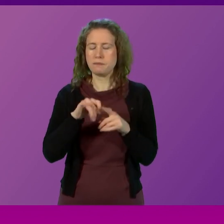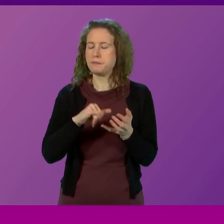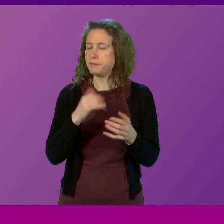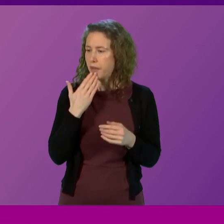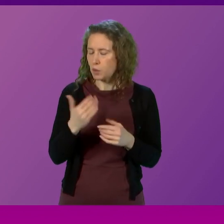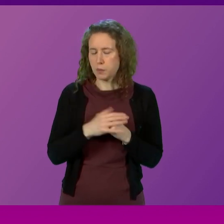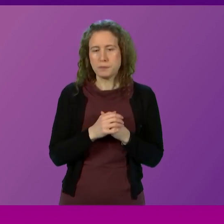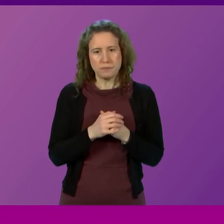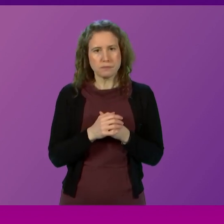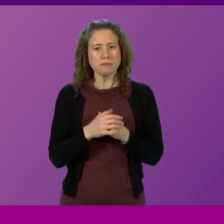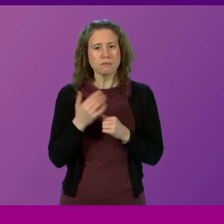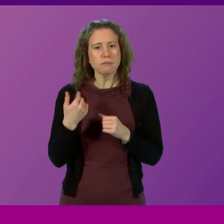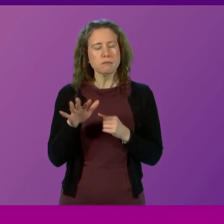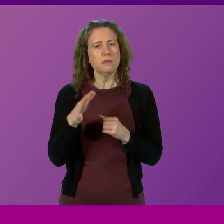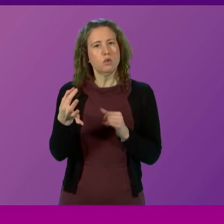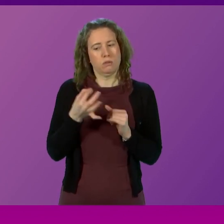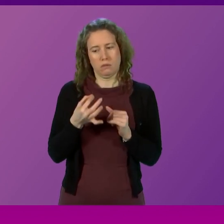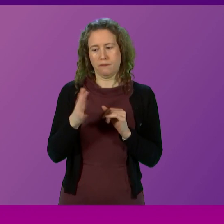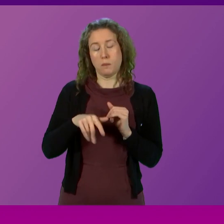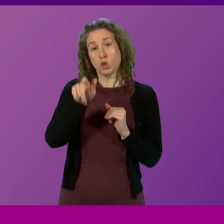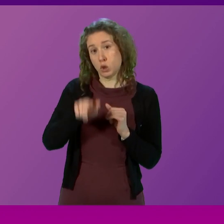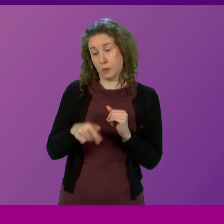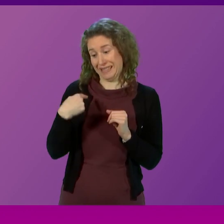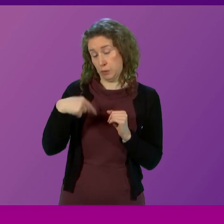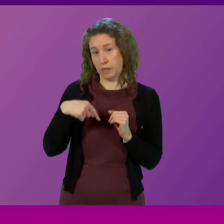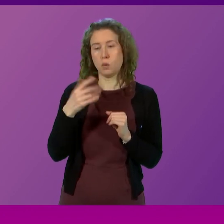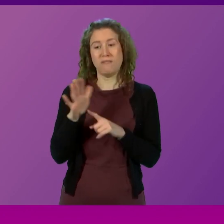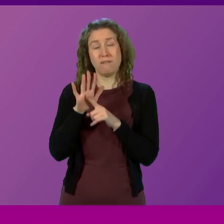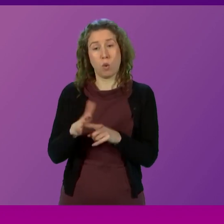I was contacted this week by a student who had been forced to go to the library the day before